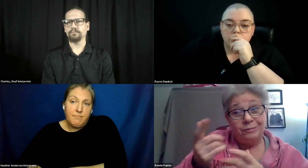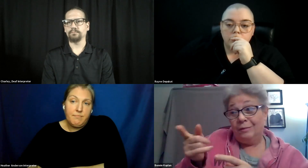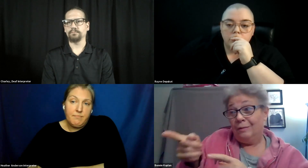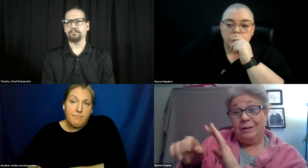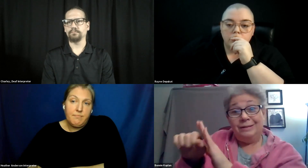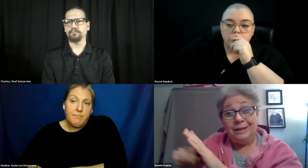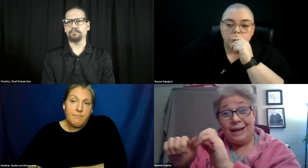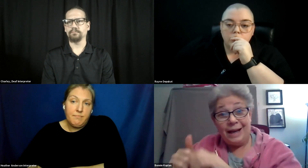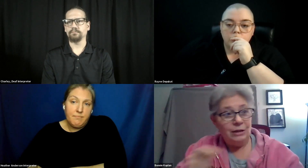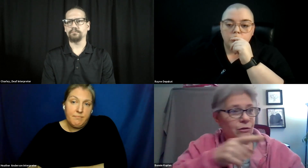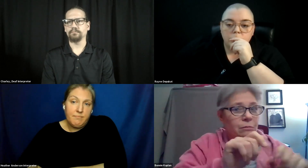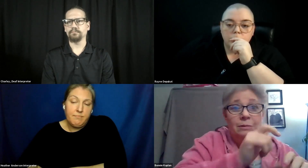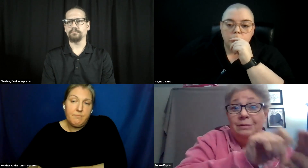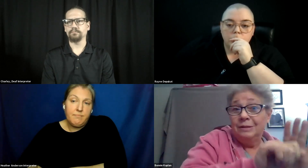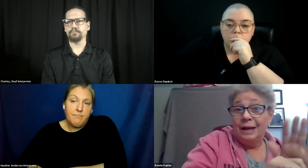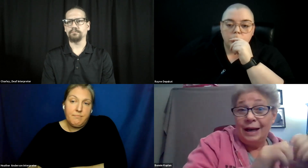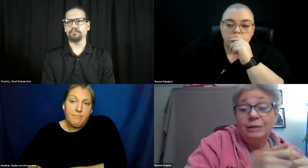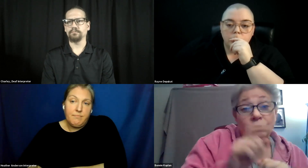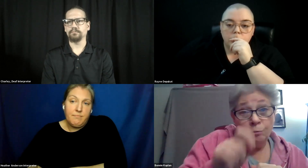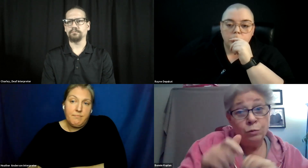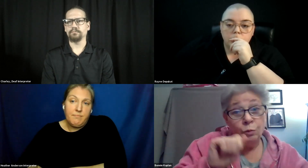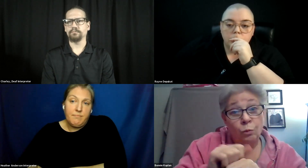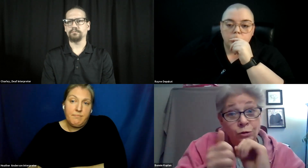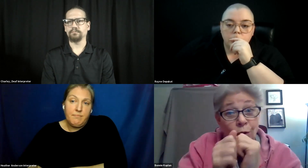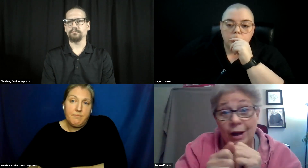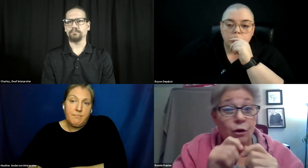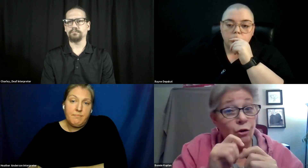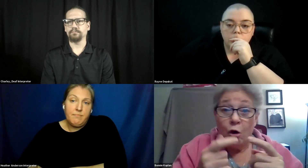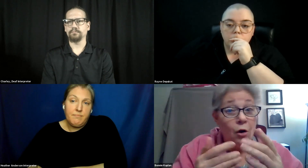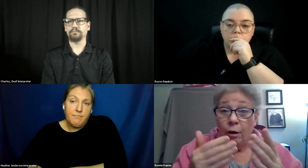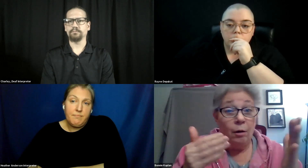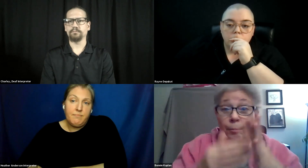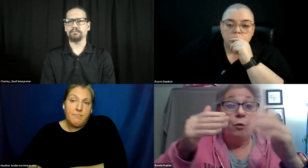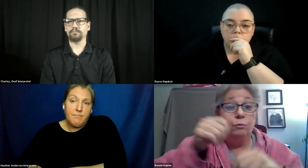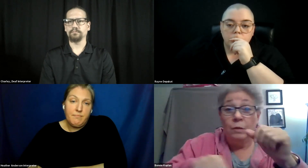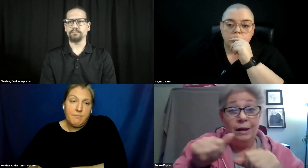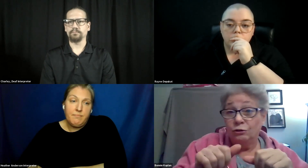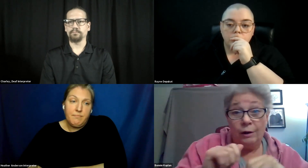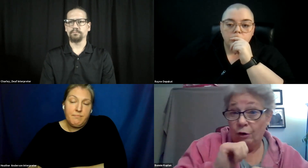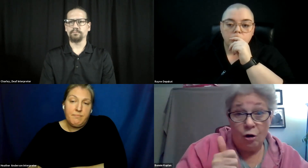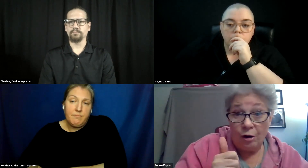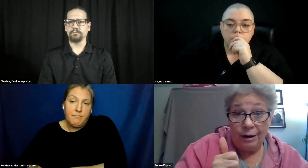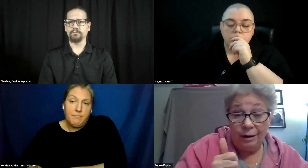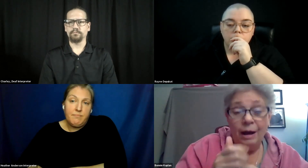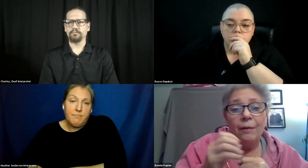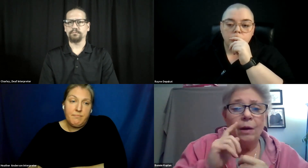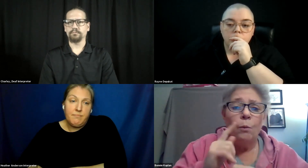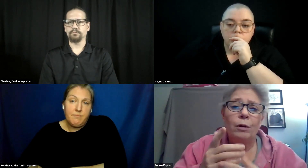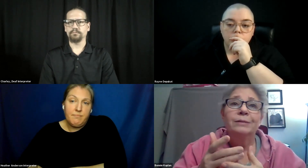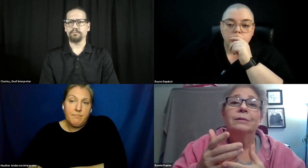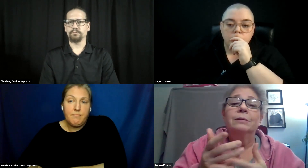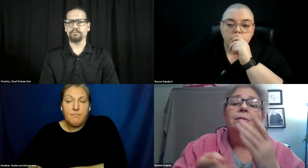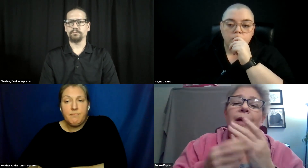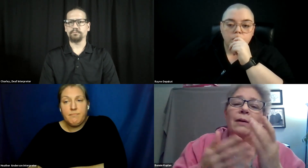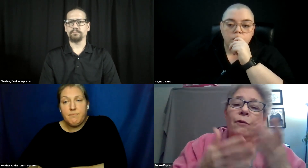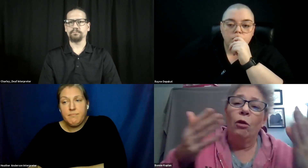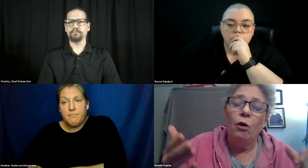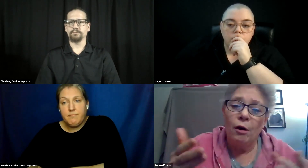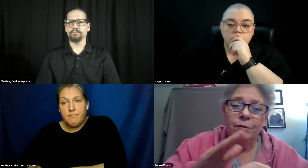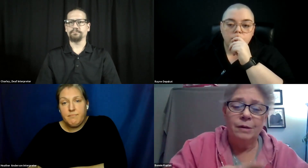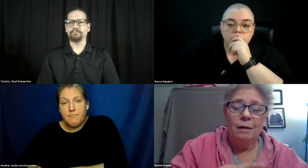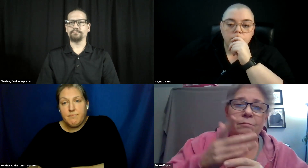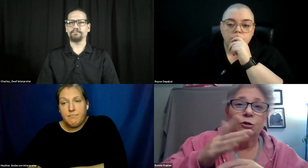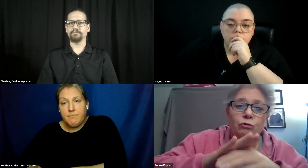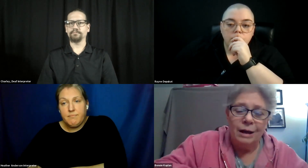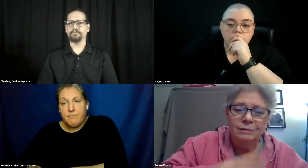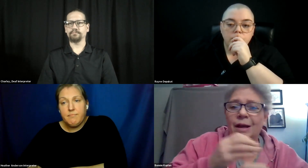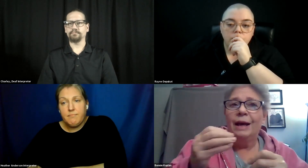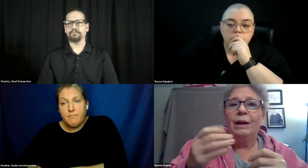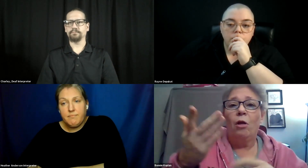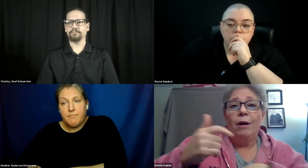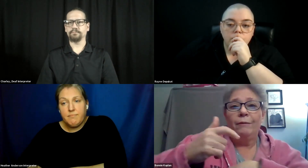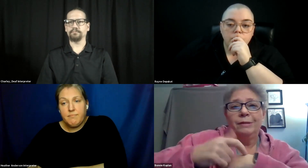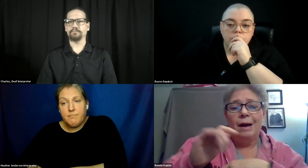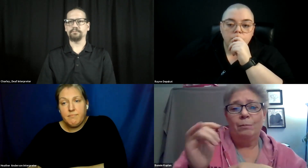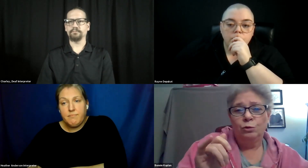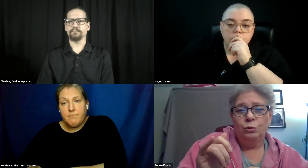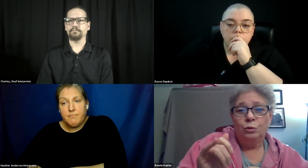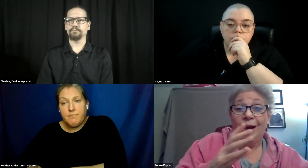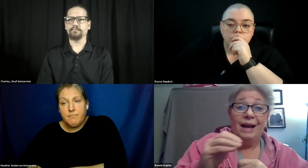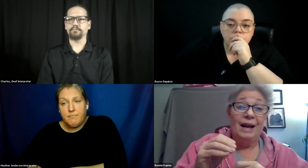commission as a partner, because you know it's a state to state agency they should be working together as a partner and not becoming barriers to each other so I think it takes a lot of time there's a lot of stress.